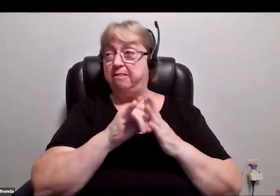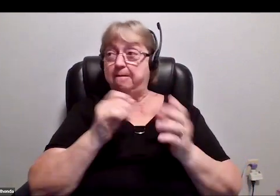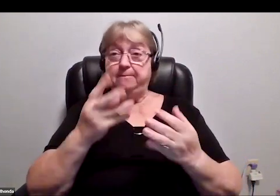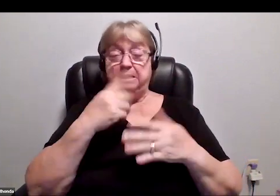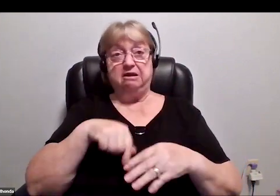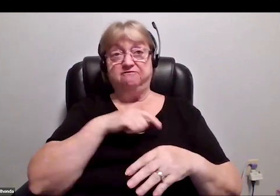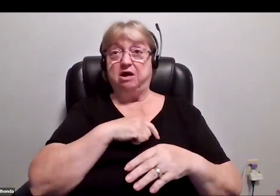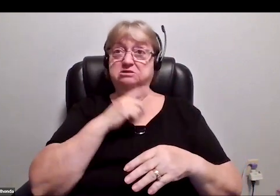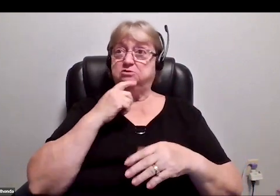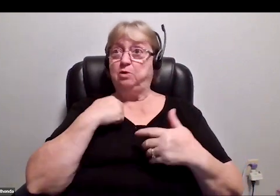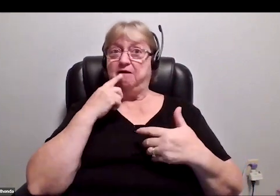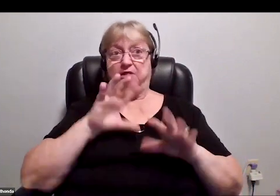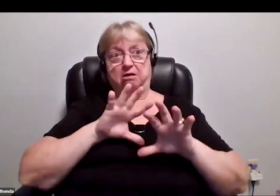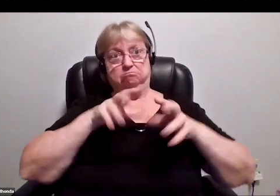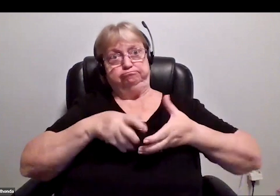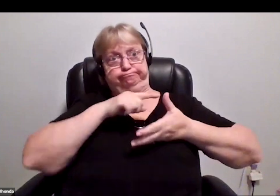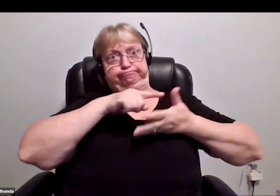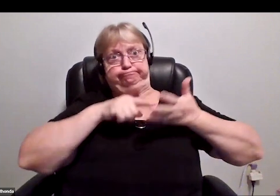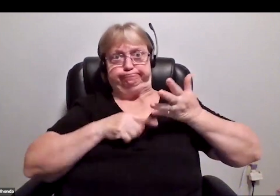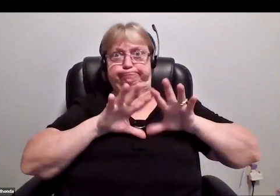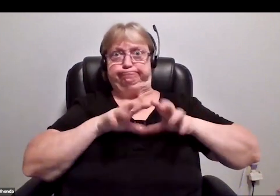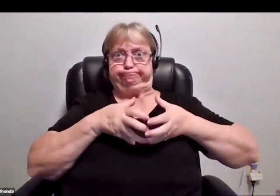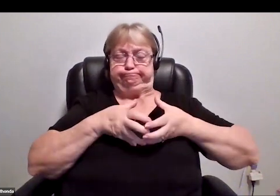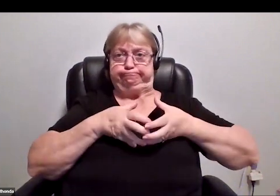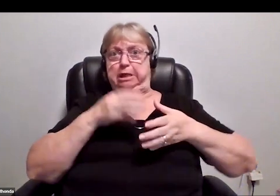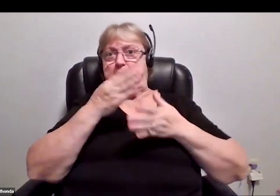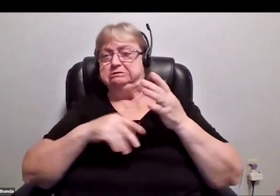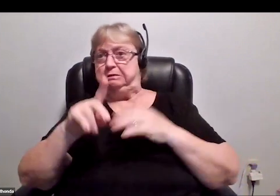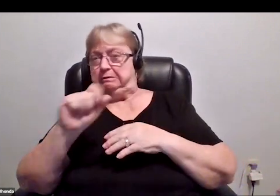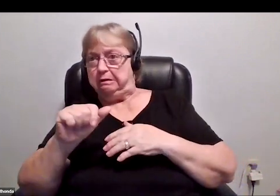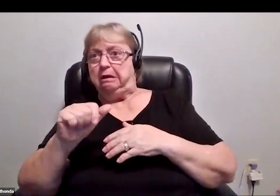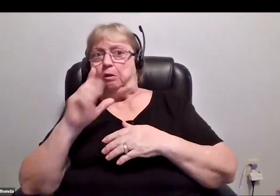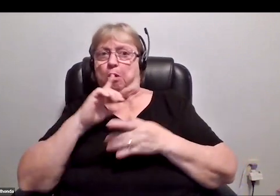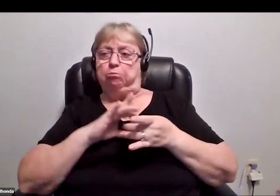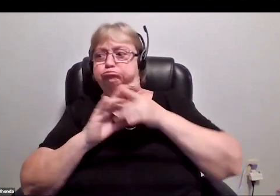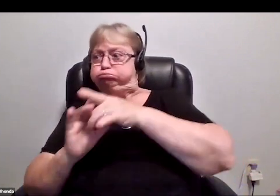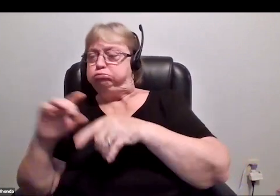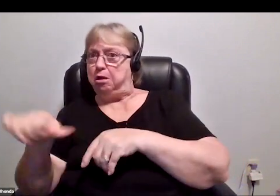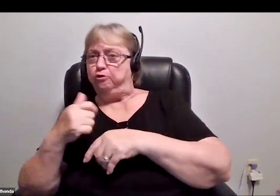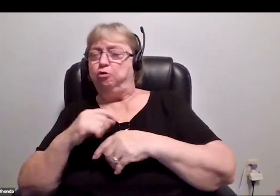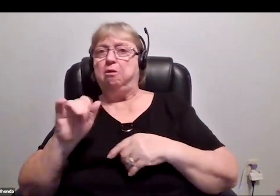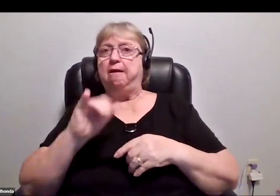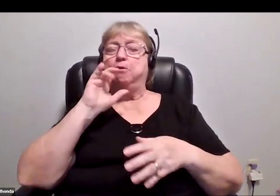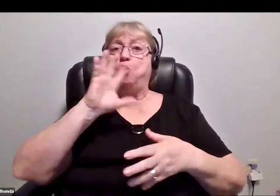we come in packages, right? There are some disabilities that make you more likely to have other disabilities. I think about autistic people who are more likely